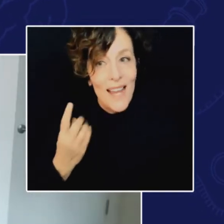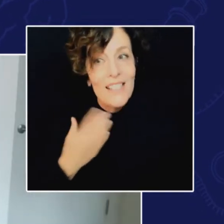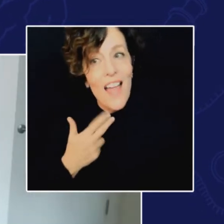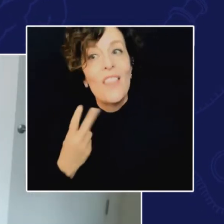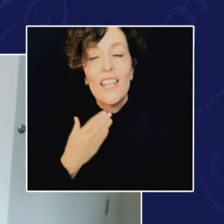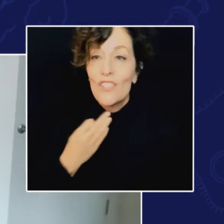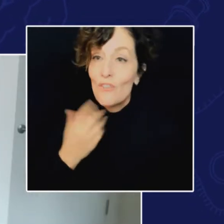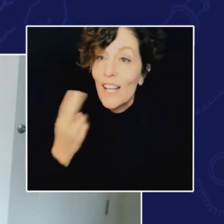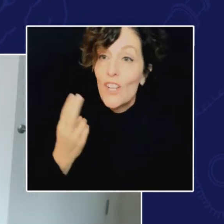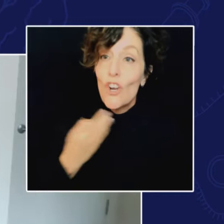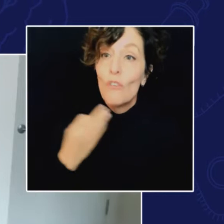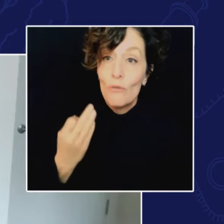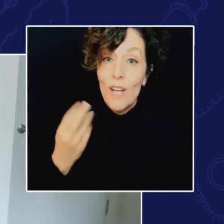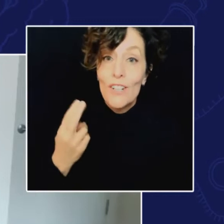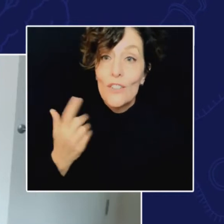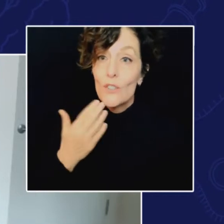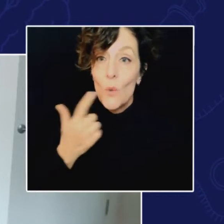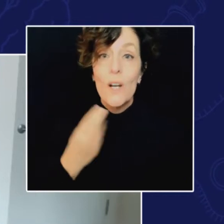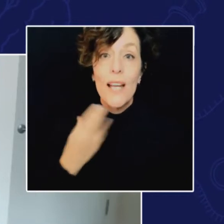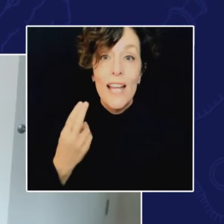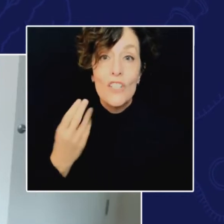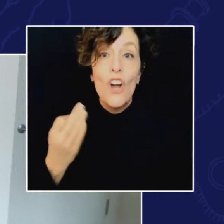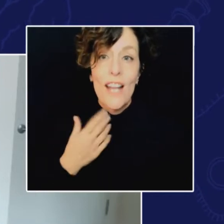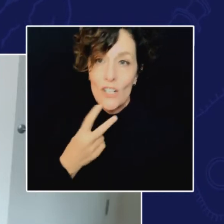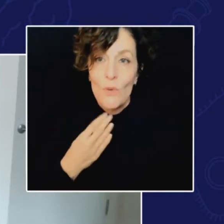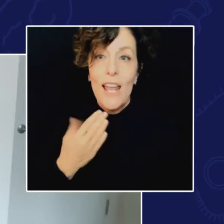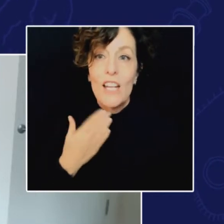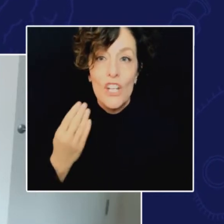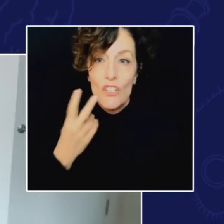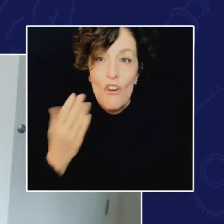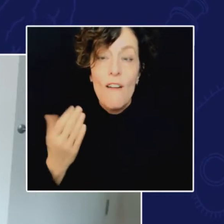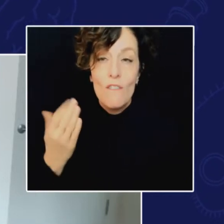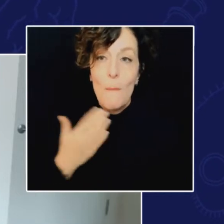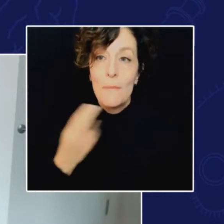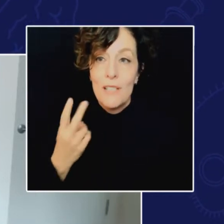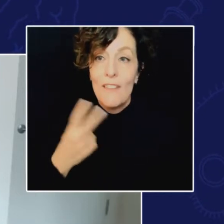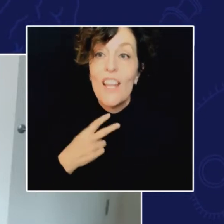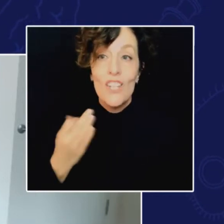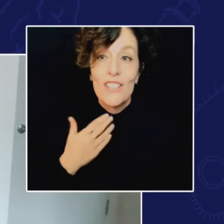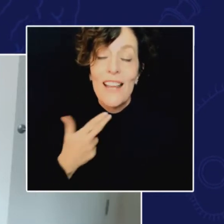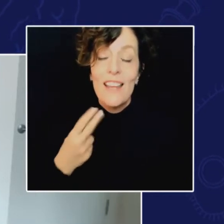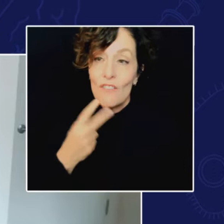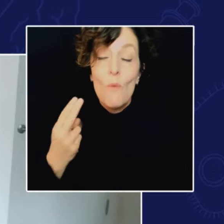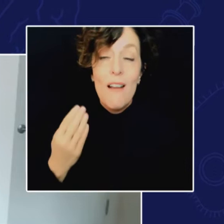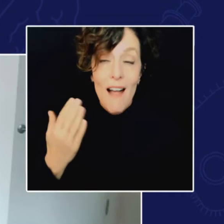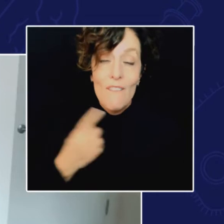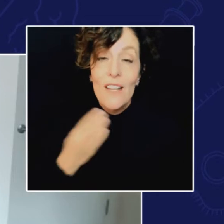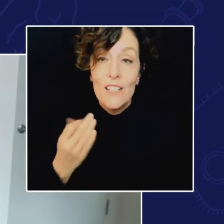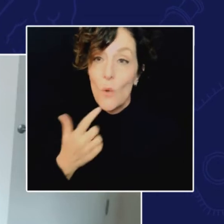And I think that's really critical, to work as hard as you can in your formative years, because it gives you confidence when you're out